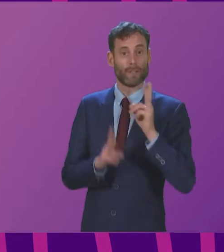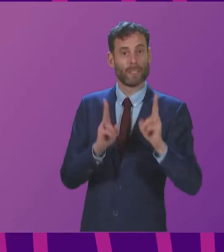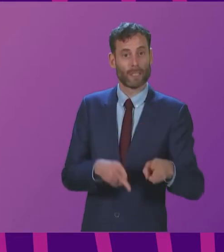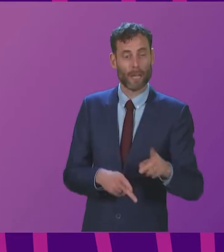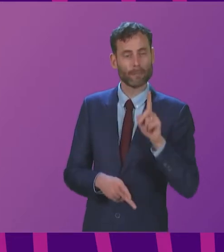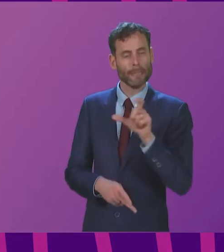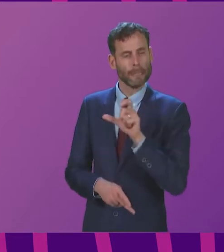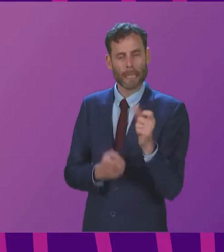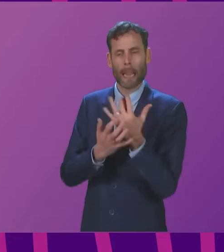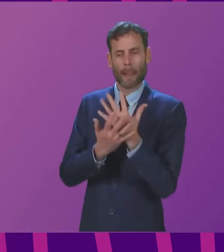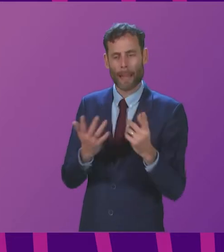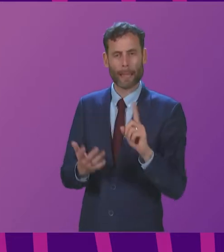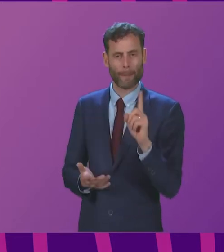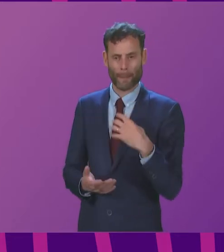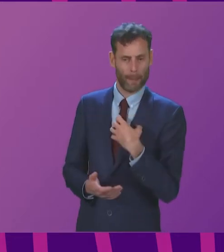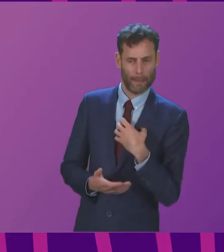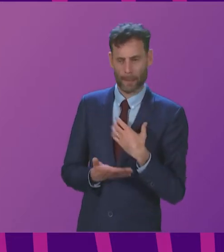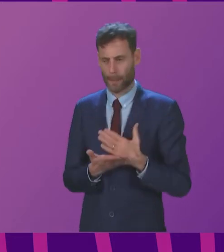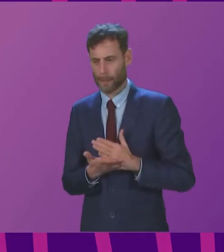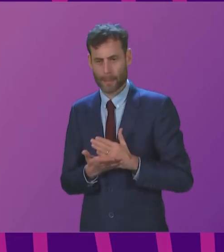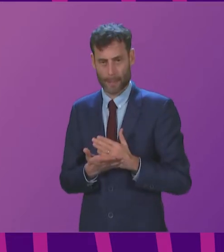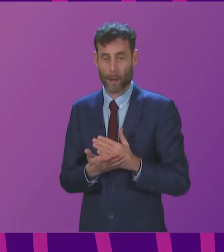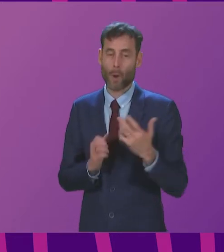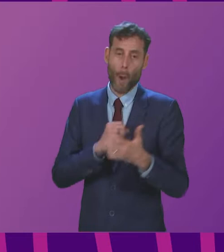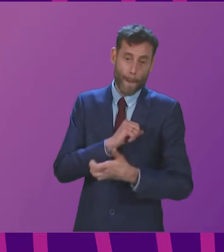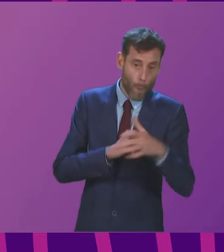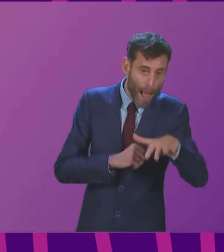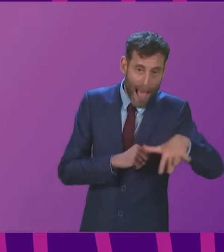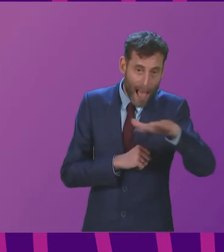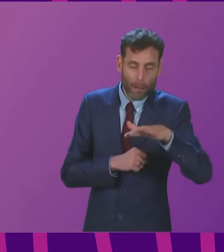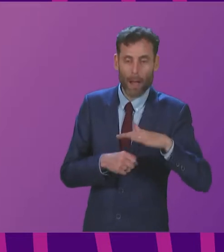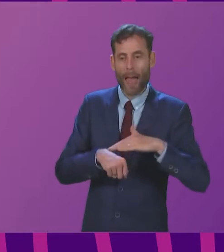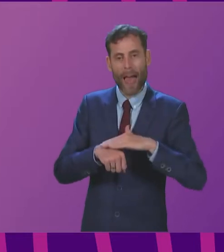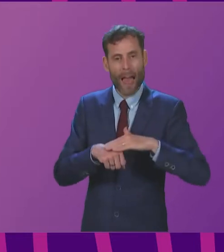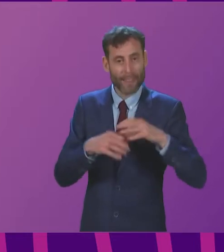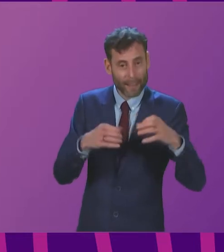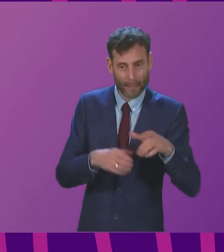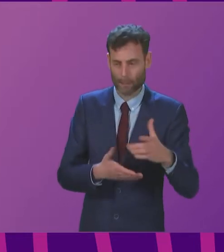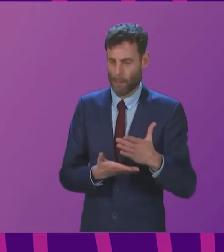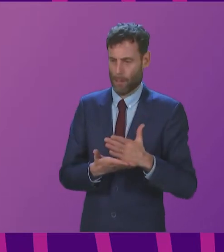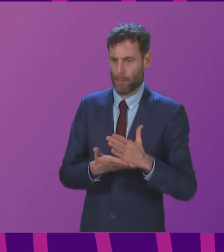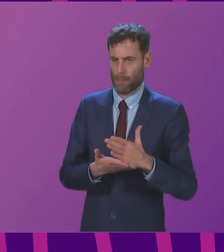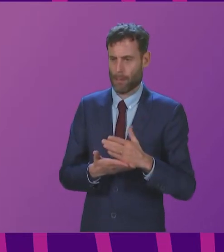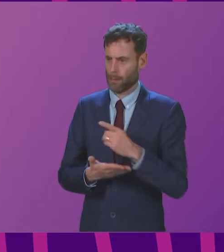and that is perhaps especially the case in poorer areas and among ethnic minorities. Has anything been done to help those people to get vaccinated?